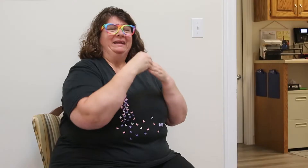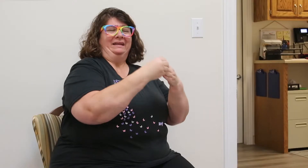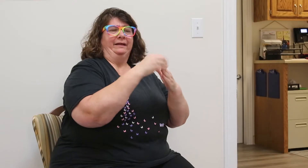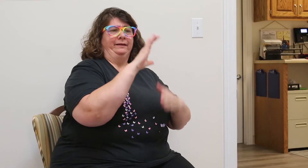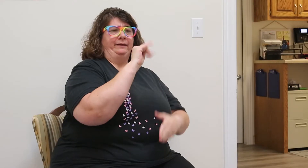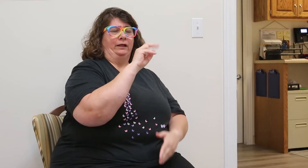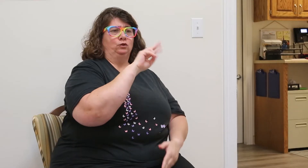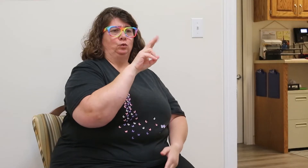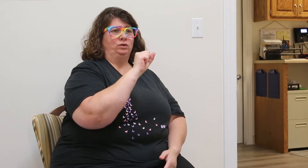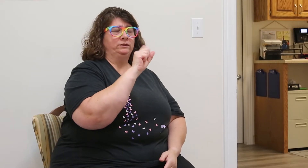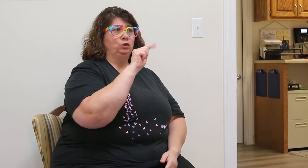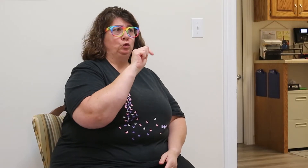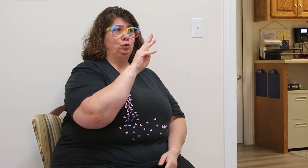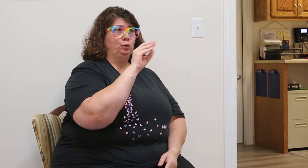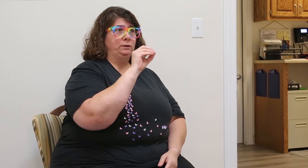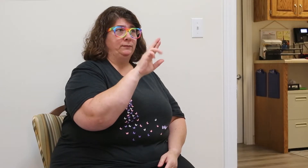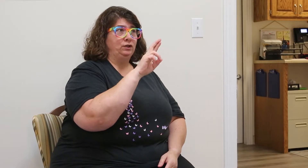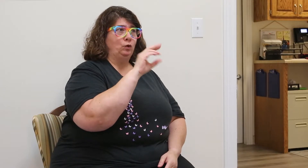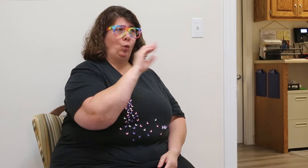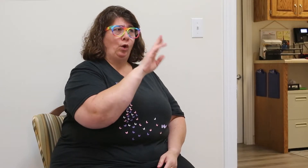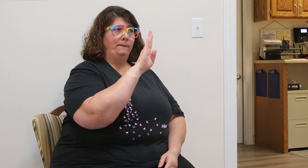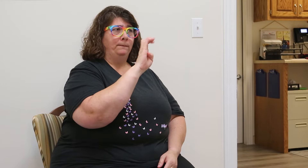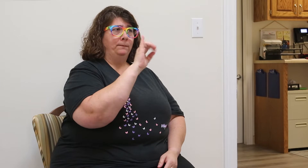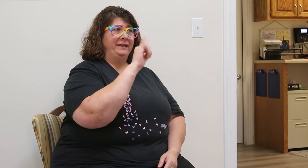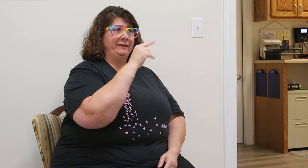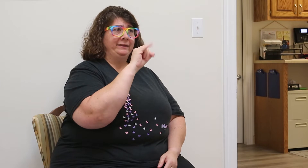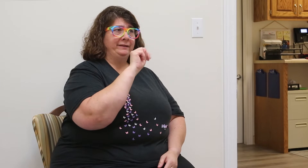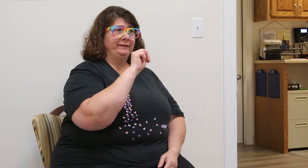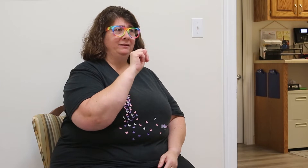which could lead to a cancerous tumor or a beigin.